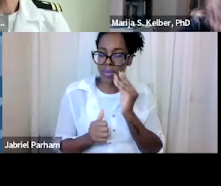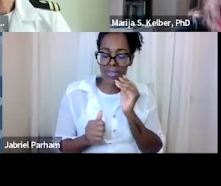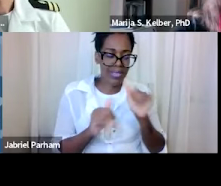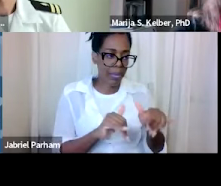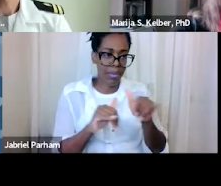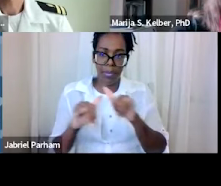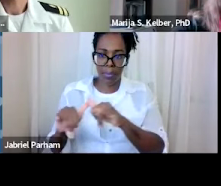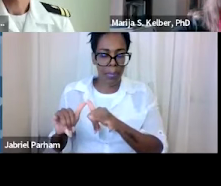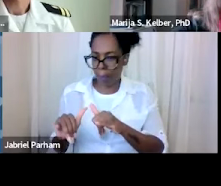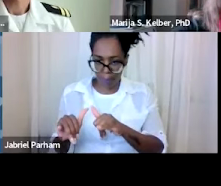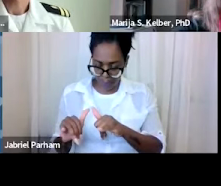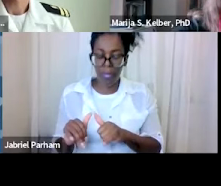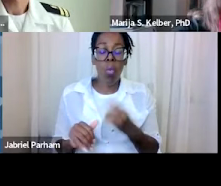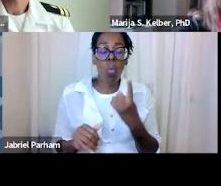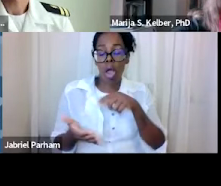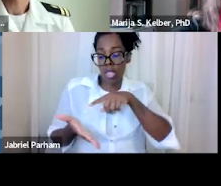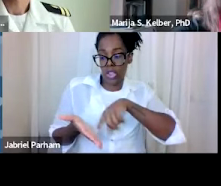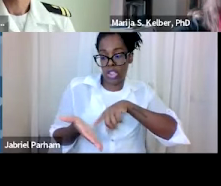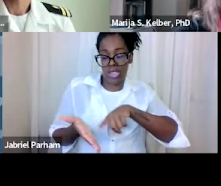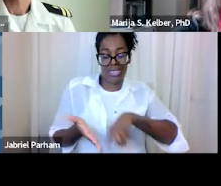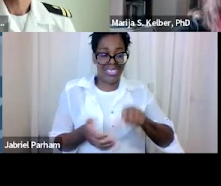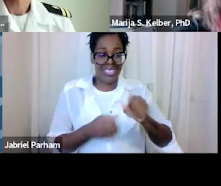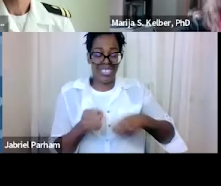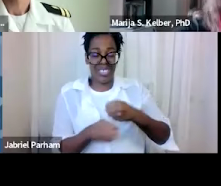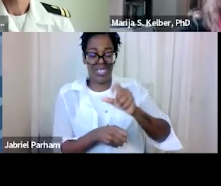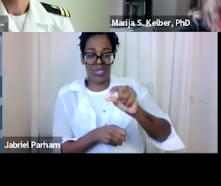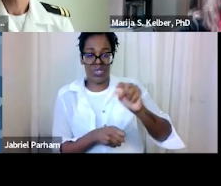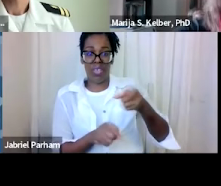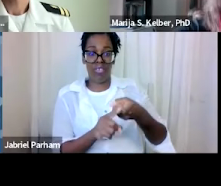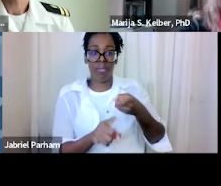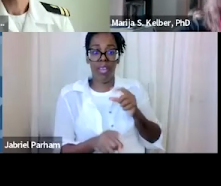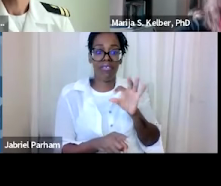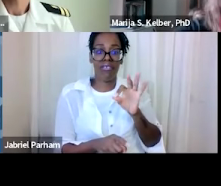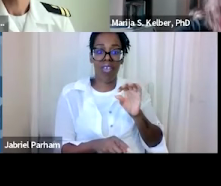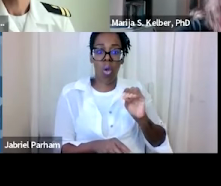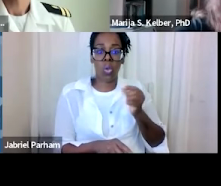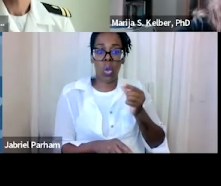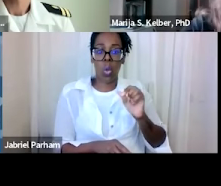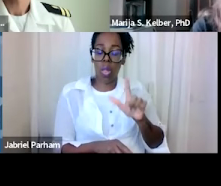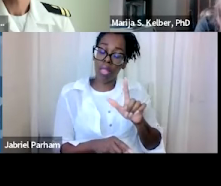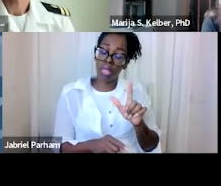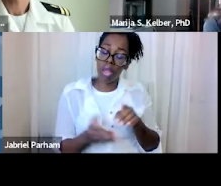A study from Fogle in 2020 found that although a significant minority of veterans